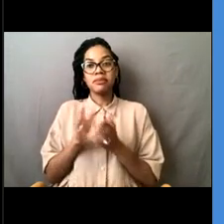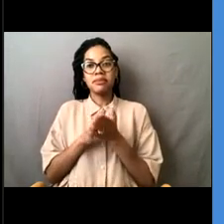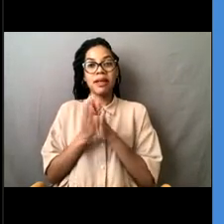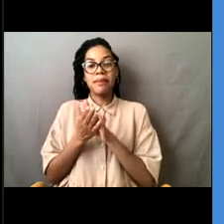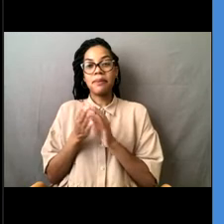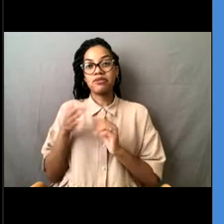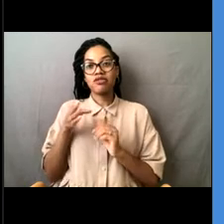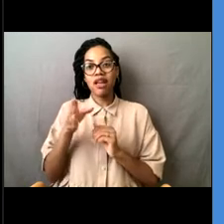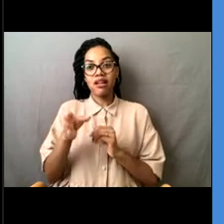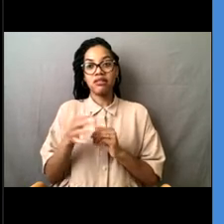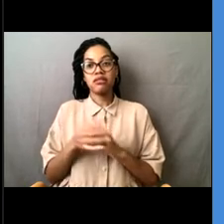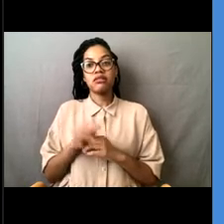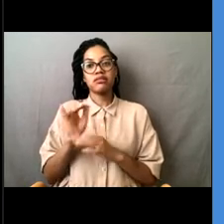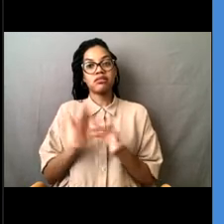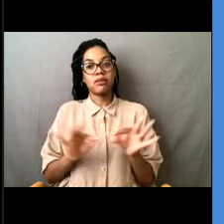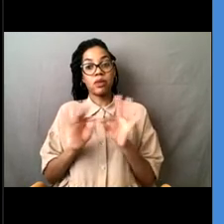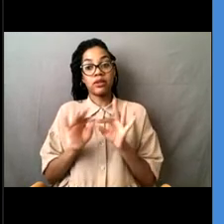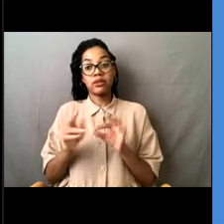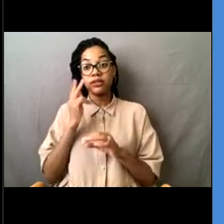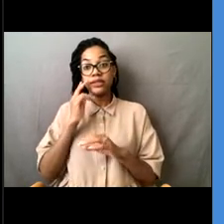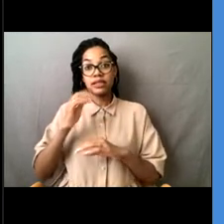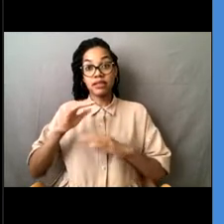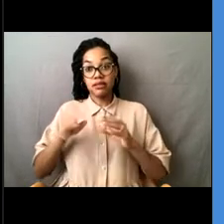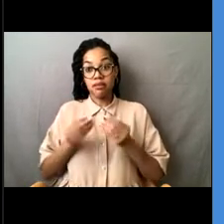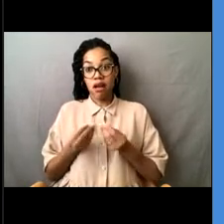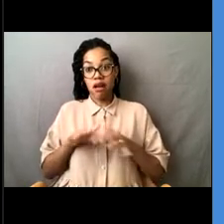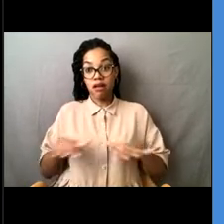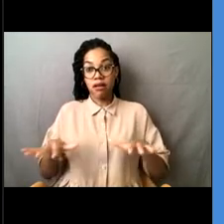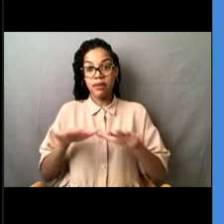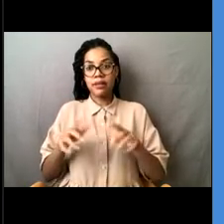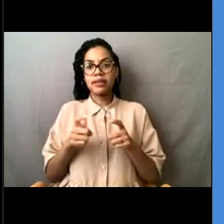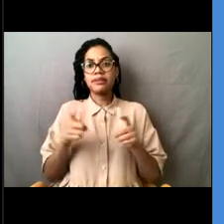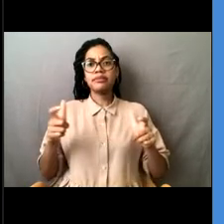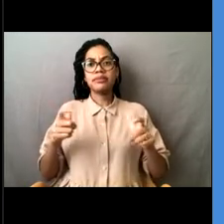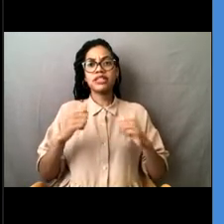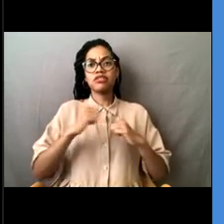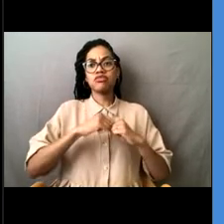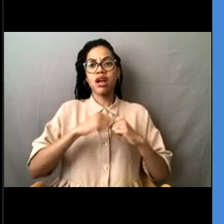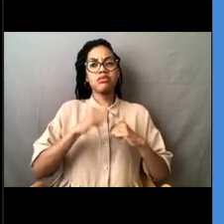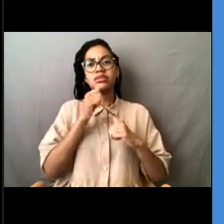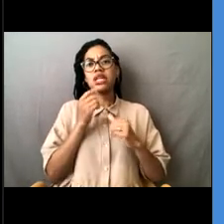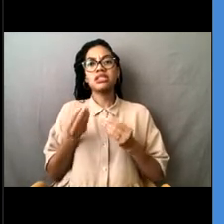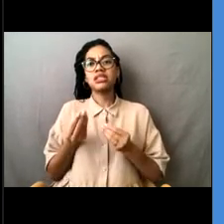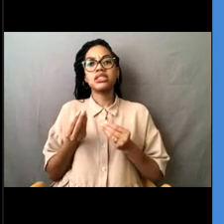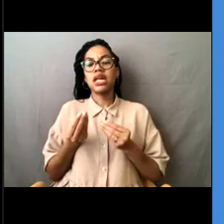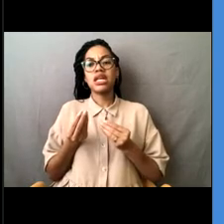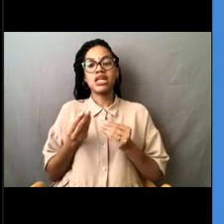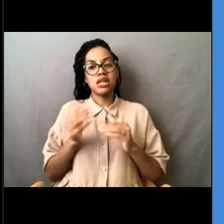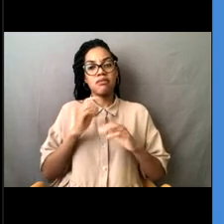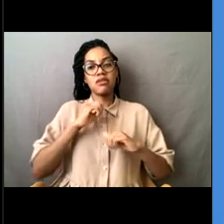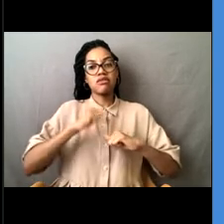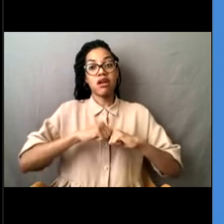like if you look at the bottom, it's kind of rocky. But they're big rocks, right? It's not sand. And so happens is the lake trout will lay their eggs there,